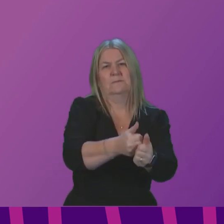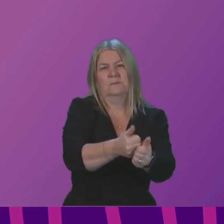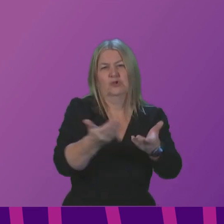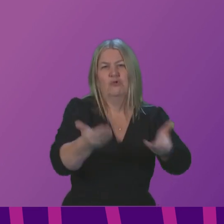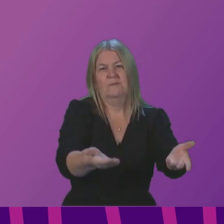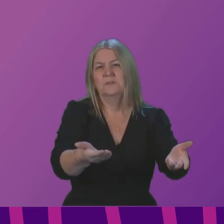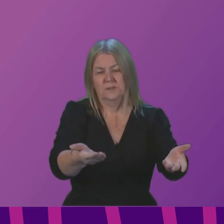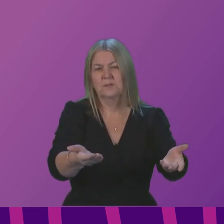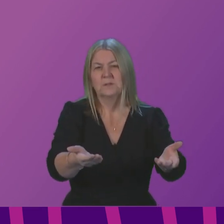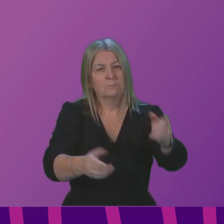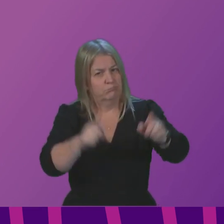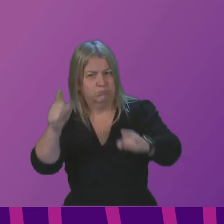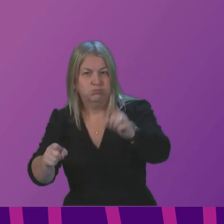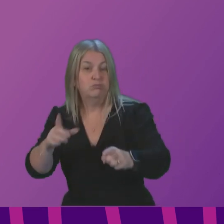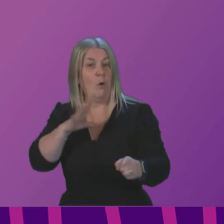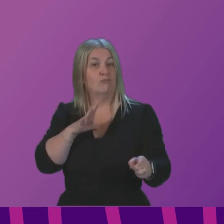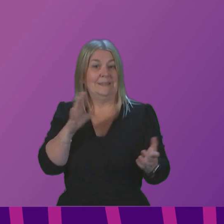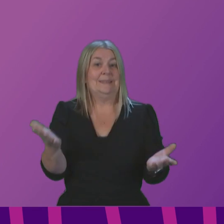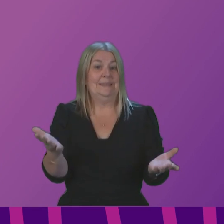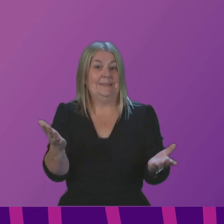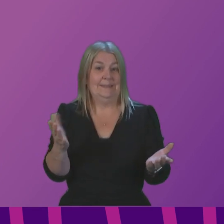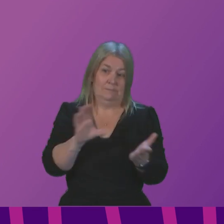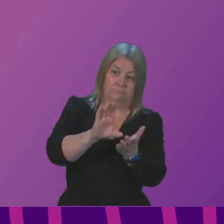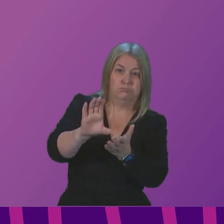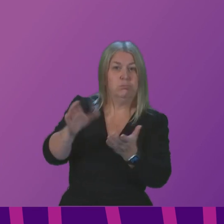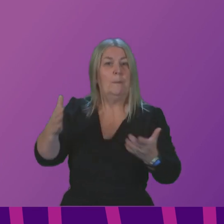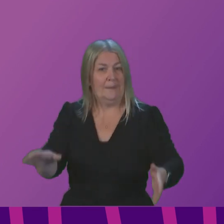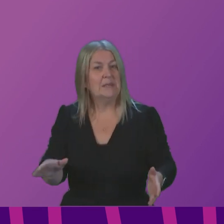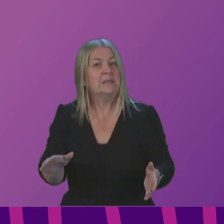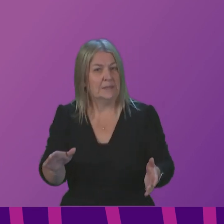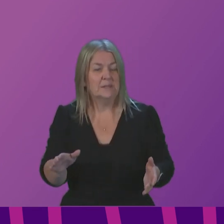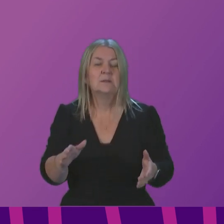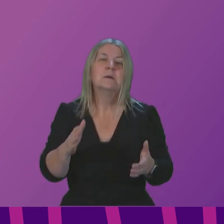mentioned some of them—particularly in the field of dealing with gender-based violence.